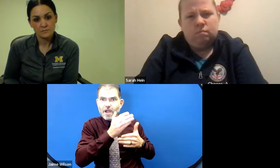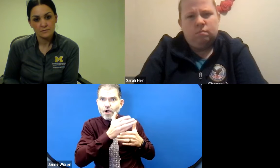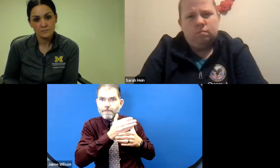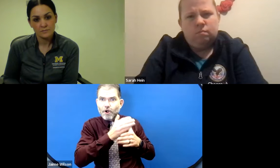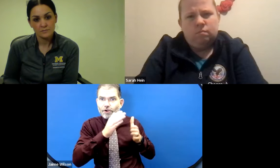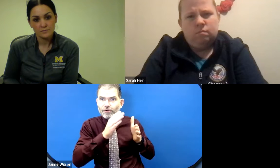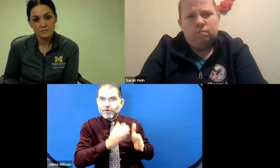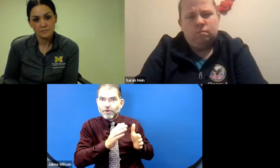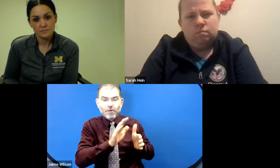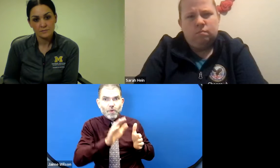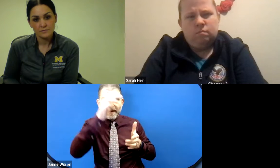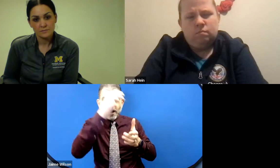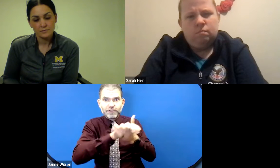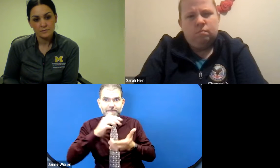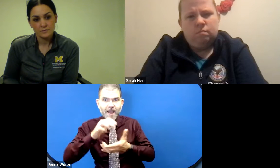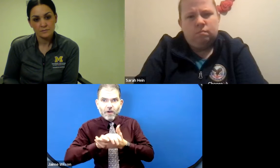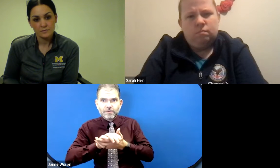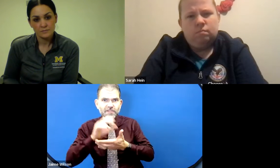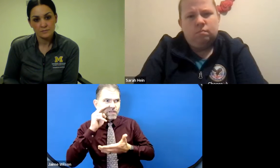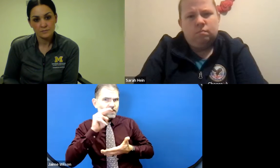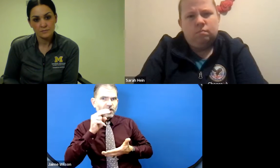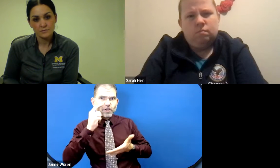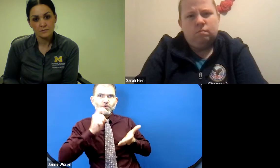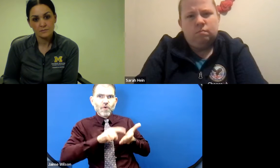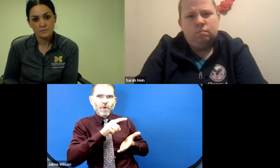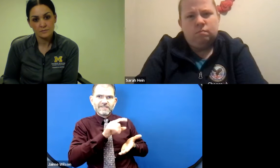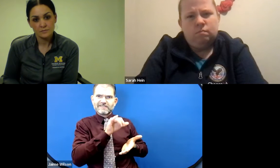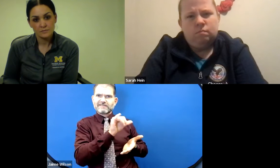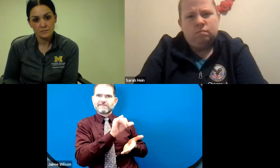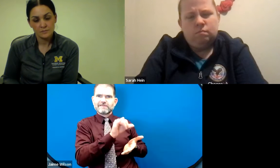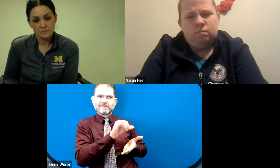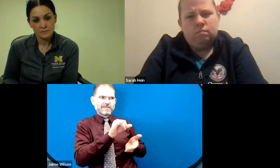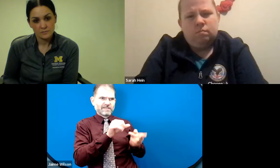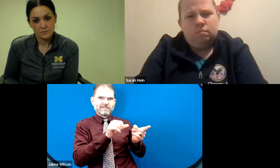ASL Interpreter: They're forgetting names of their loved ones, their partners, their spouses.